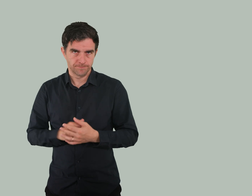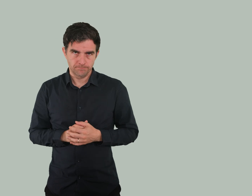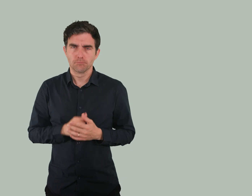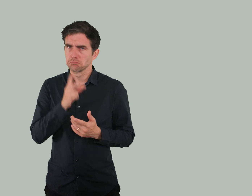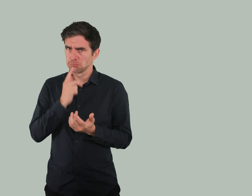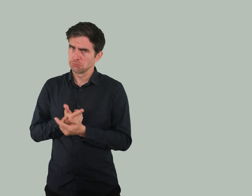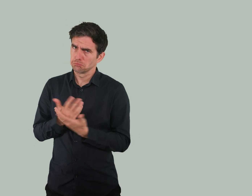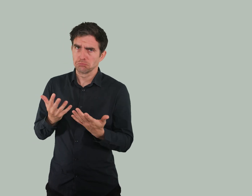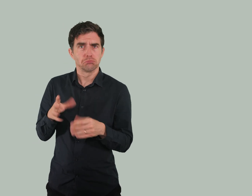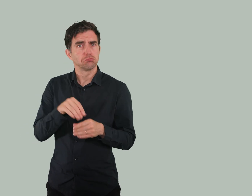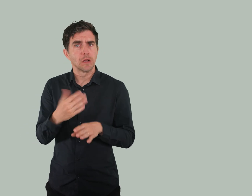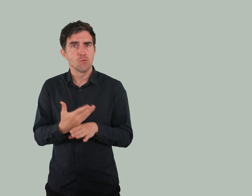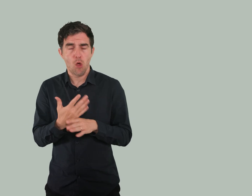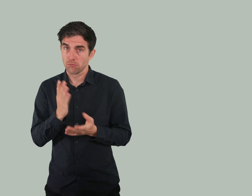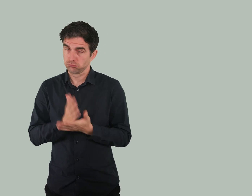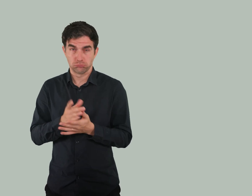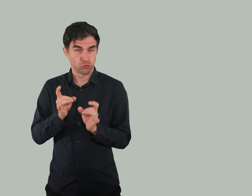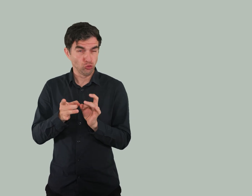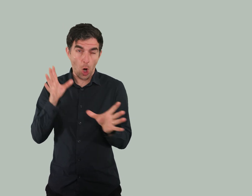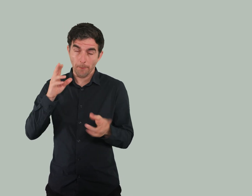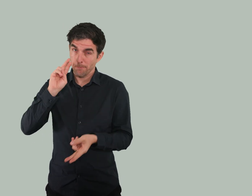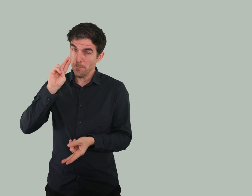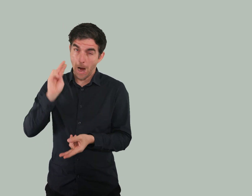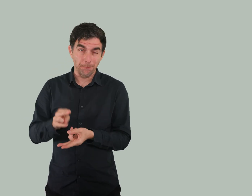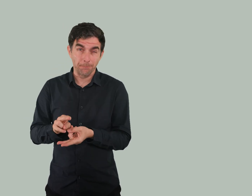The proportion in work only has fallen sharply,